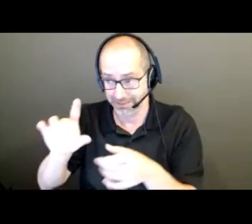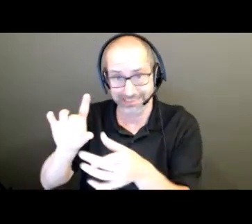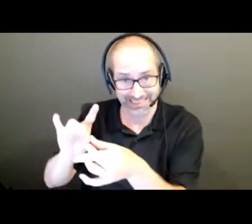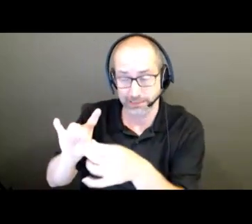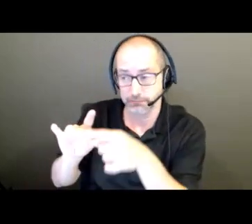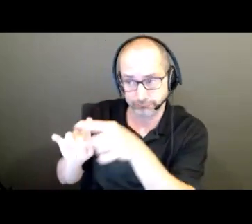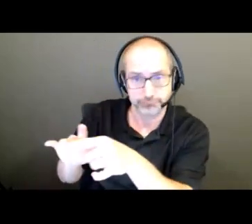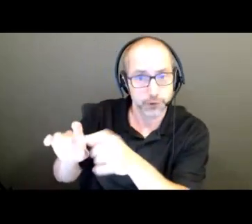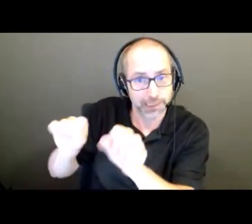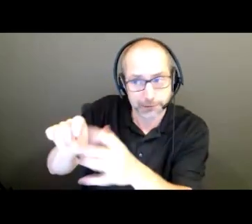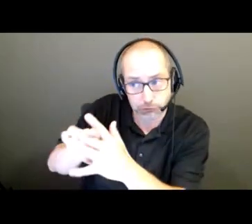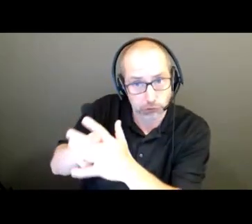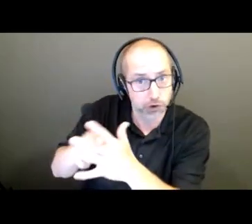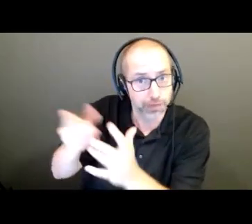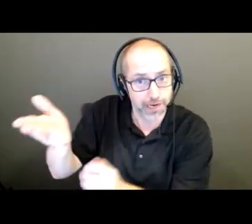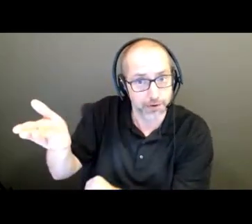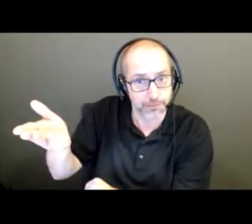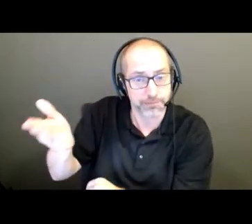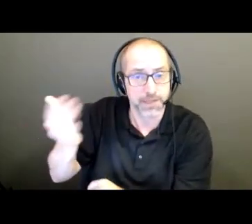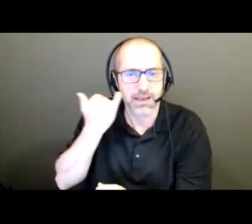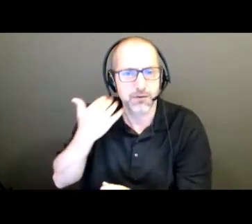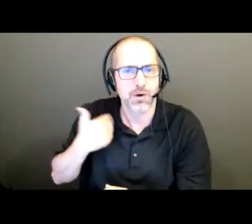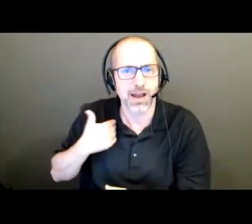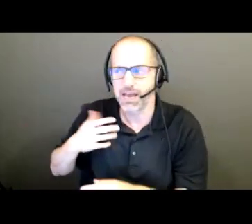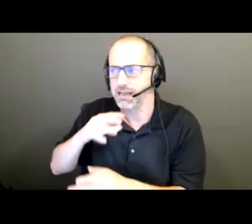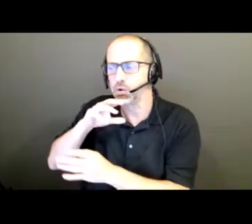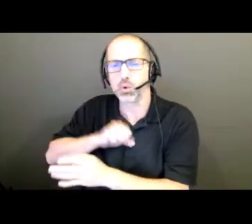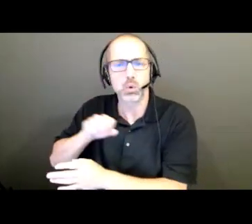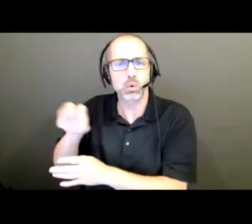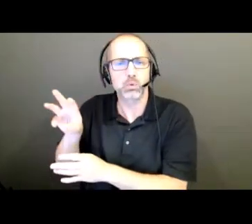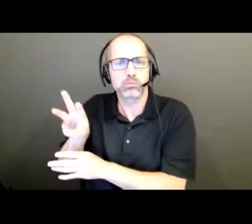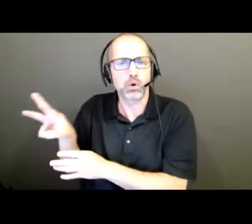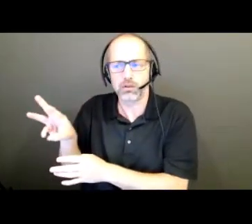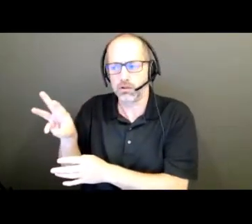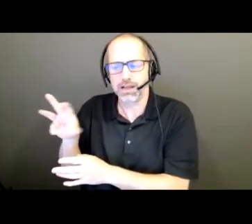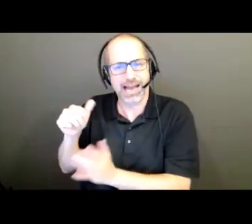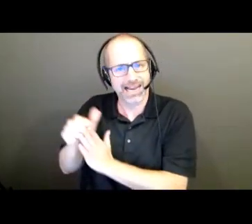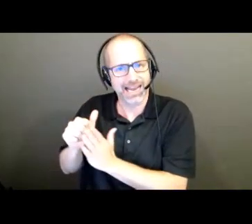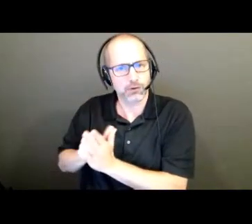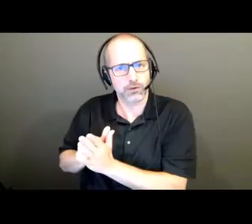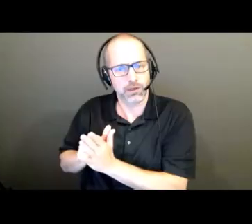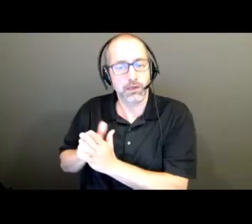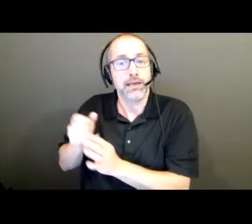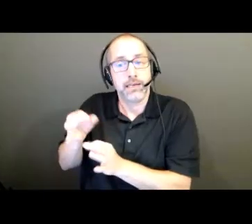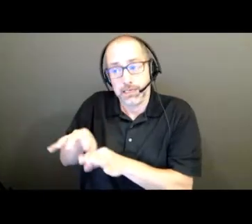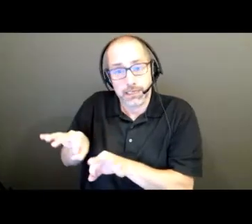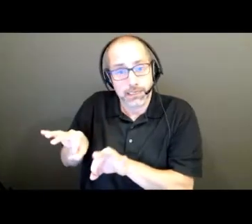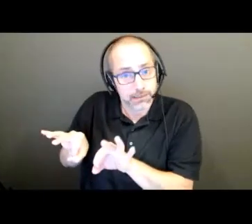If you had an account with us before, it'll be really important to use the same